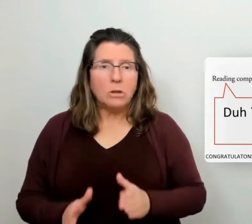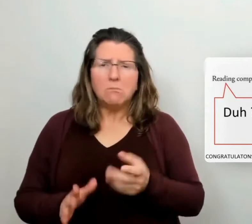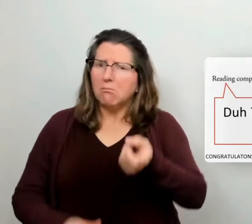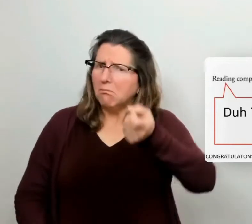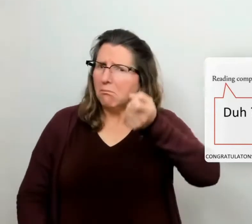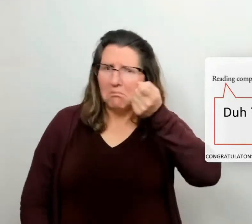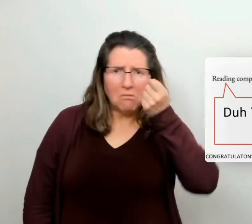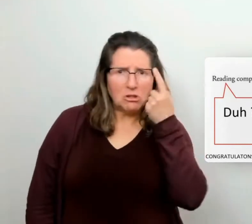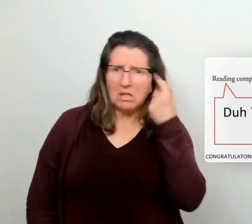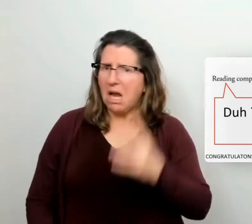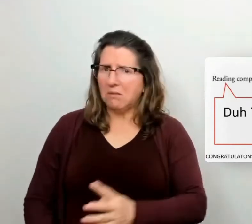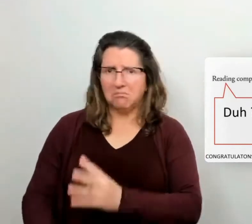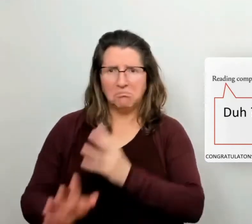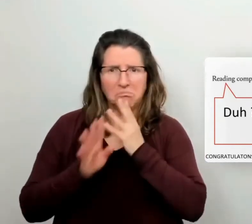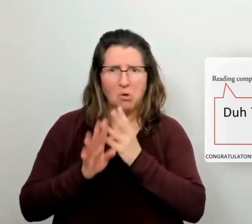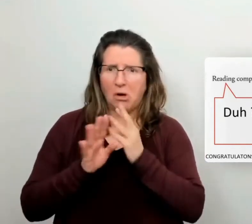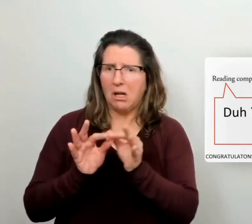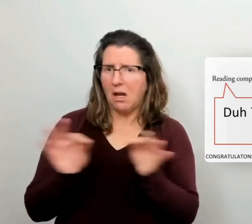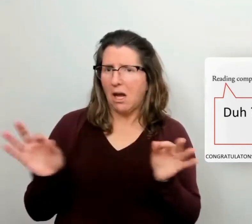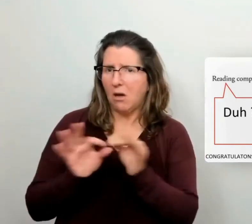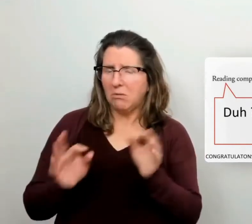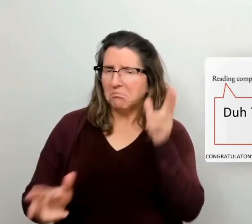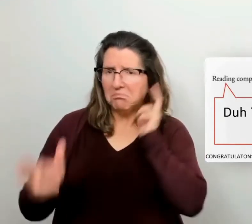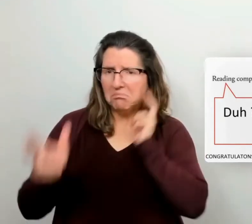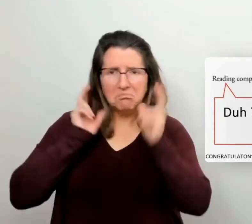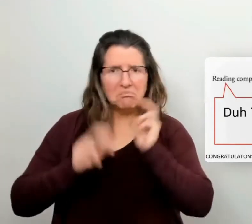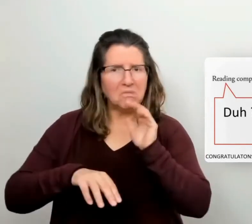If we have a student that is fluent in the spoken language of the classroom,